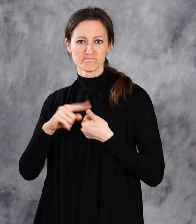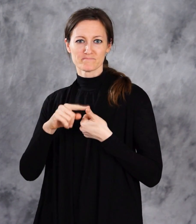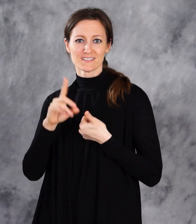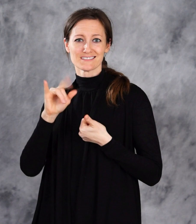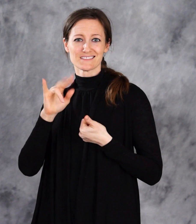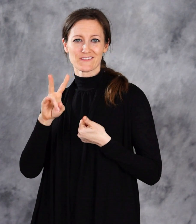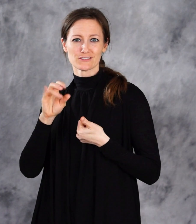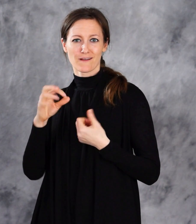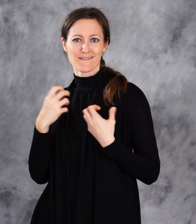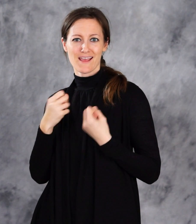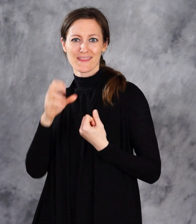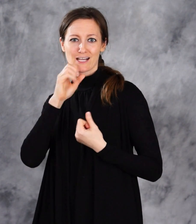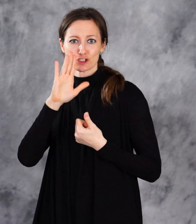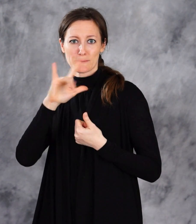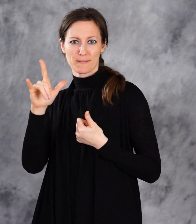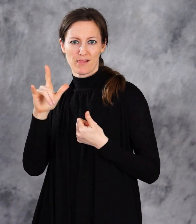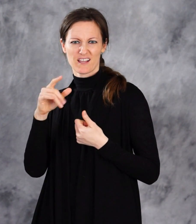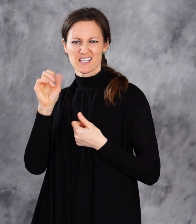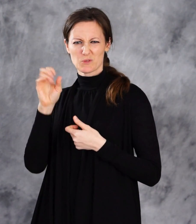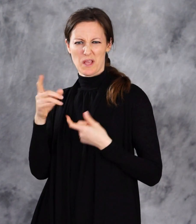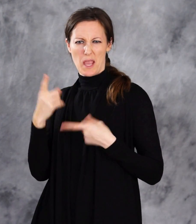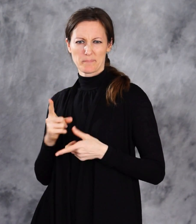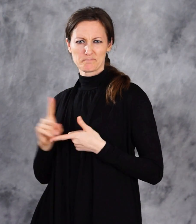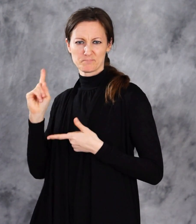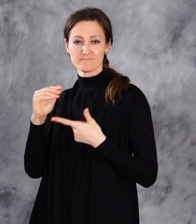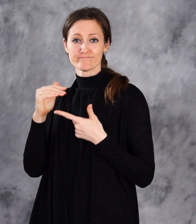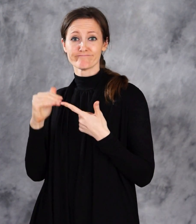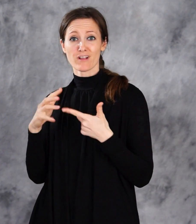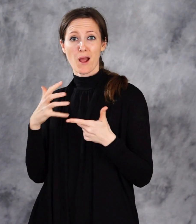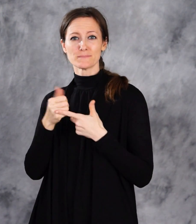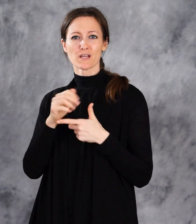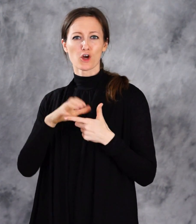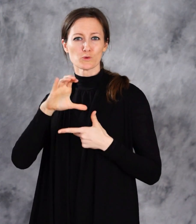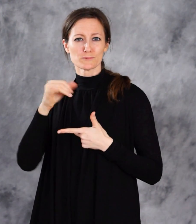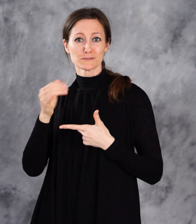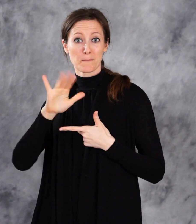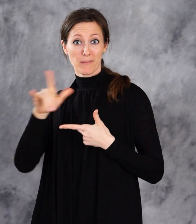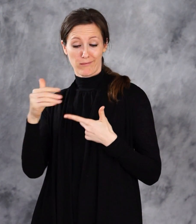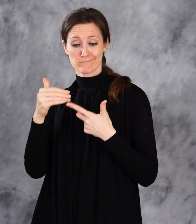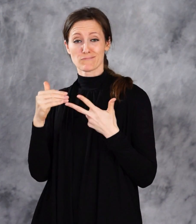• Division of Healthy Aging Bill hearing last week • Update on Criminal Justice Bill